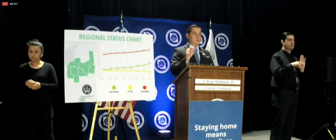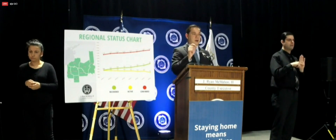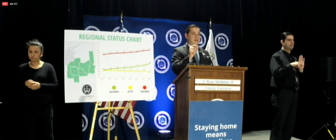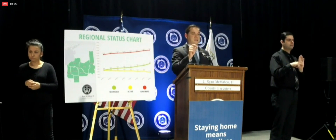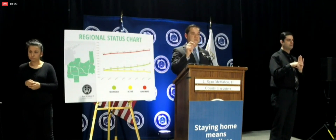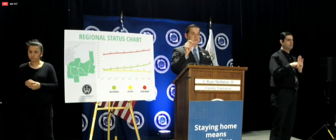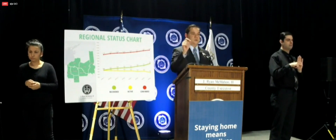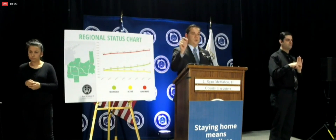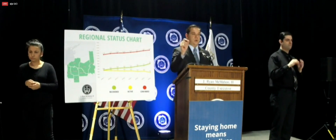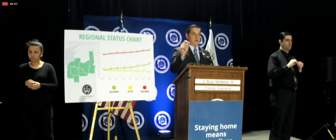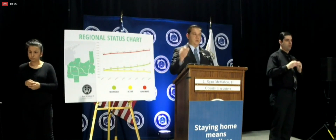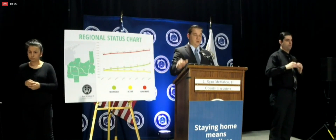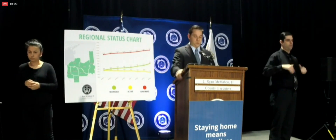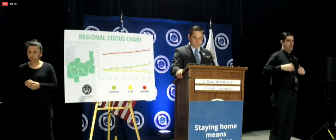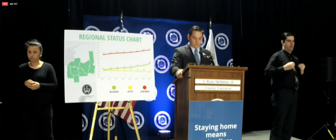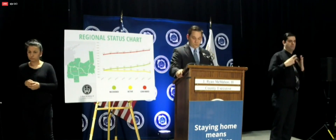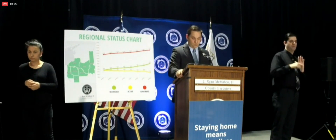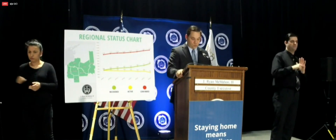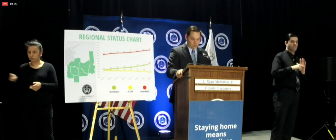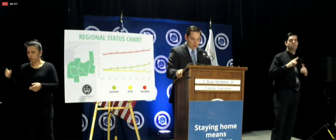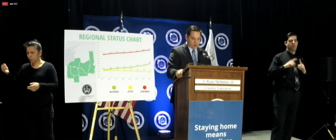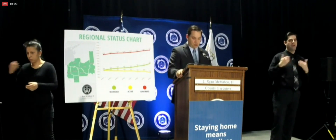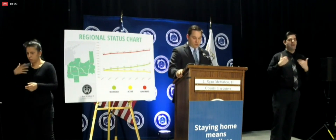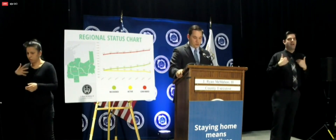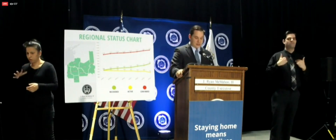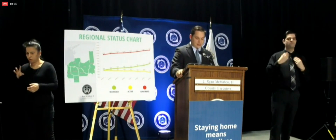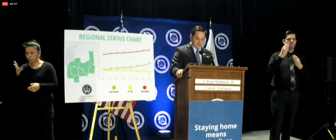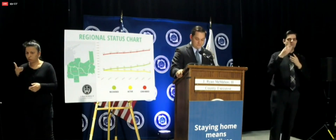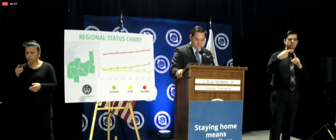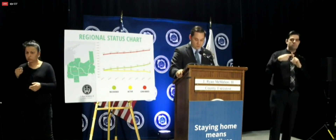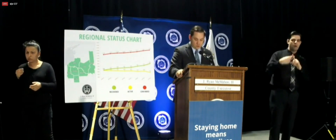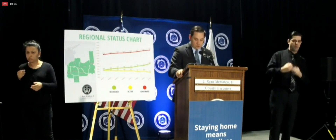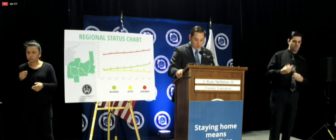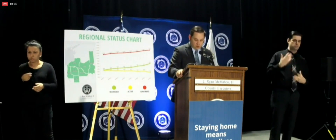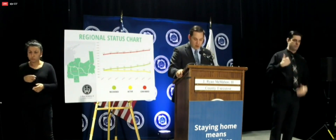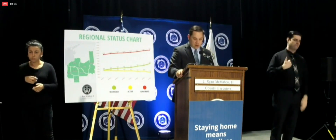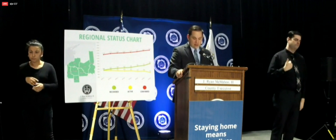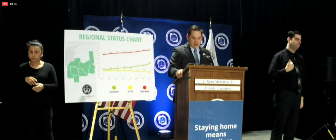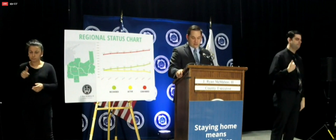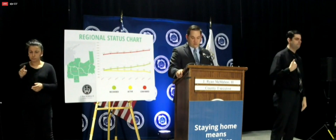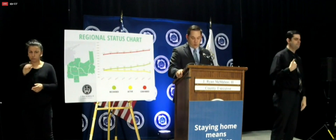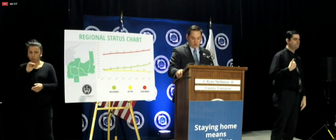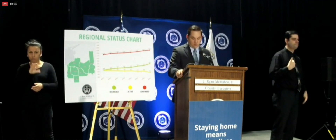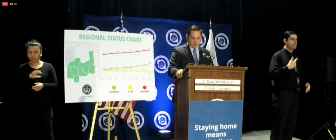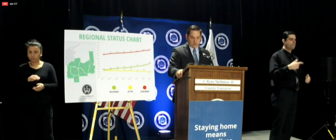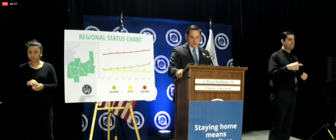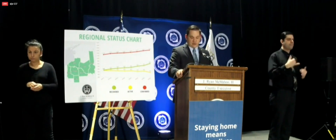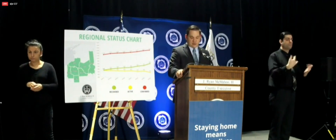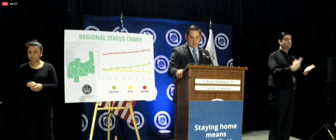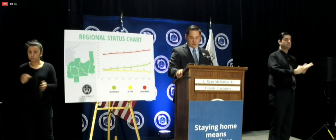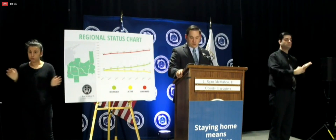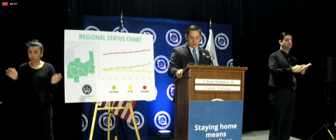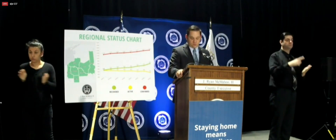RECEIVE ALL OF THE NEGATIVES, WILL GET BETTER RELATED TO POSITIVES TO OVERALL TOTAL.